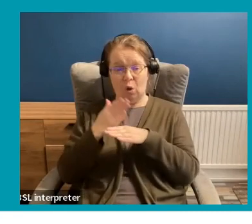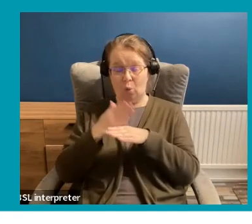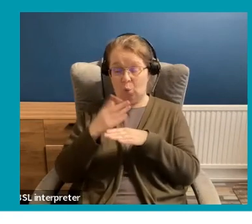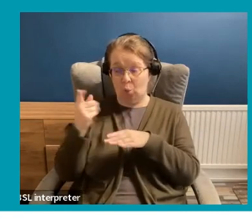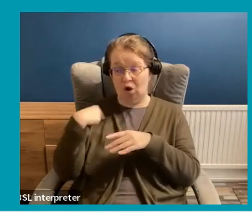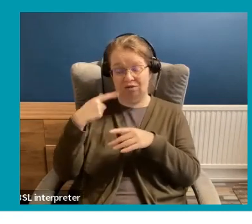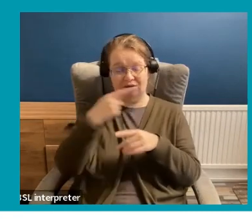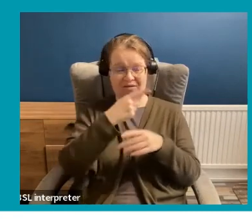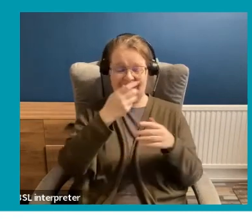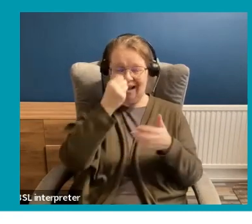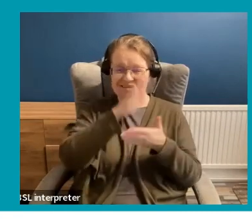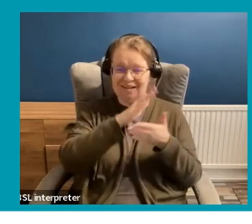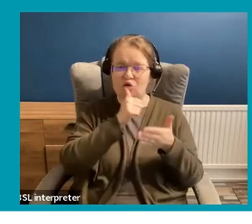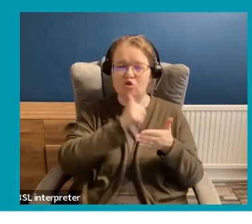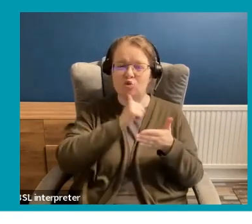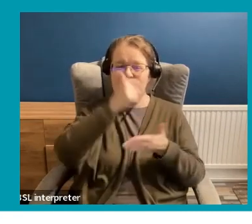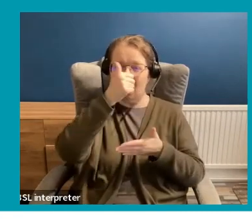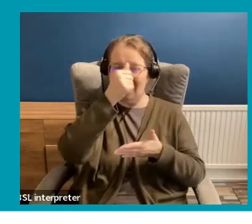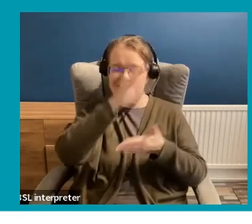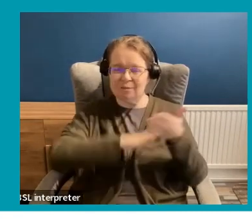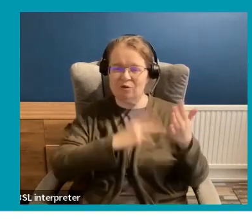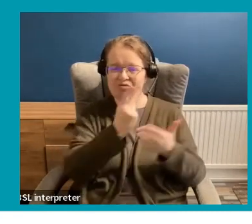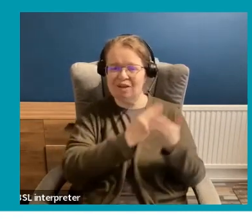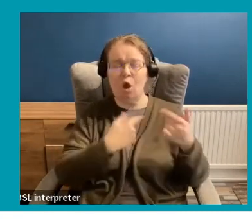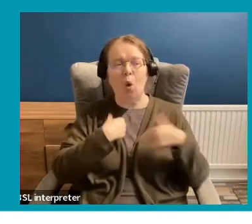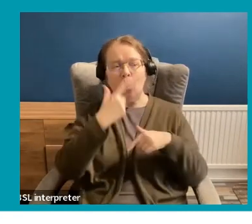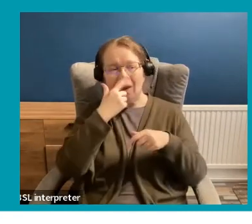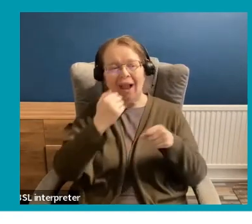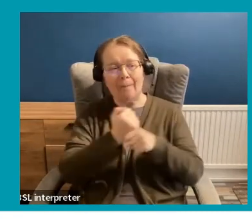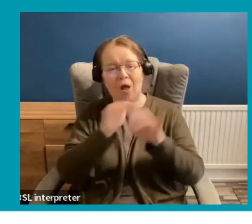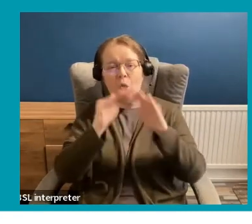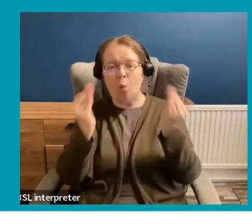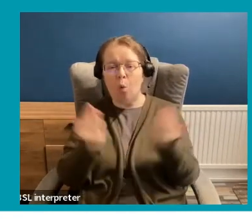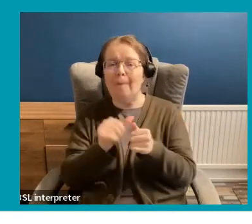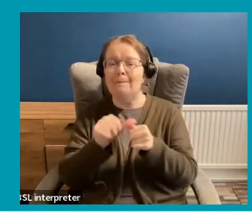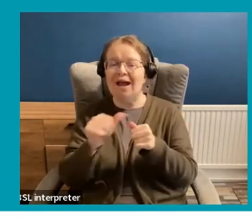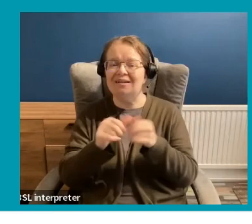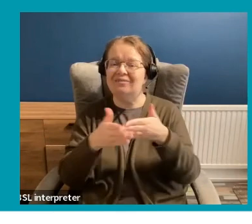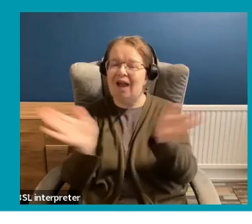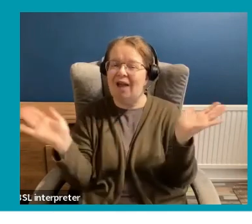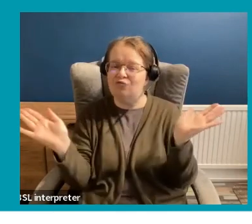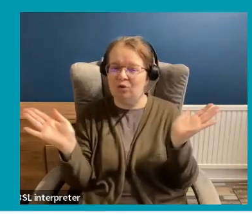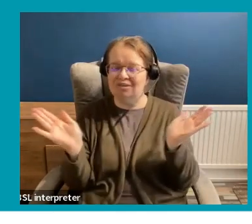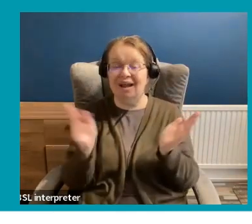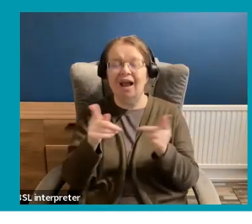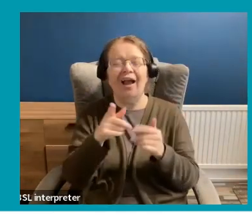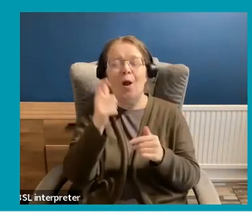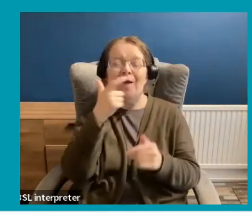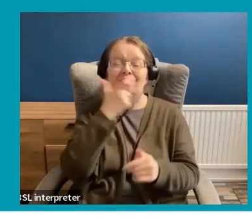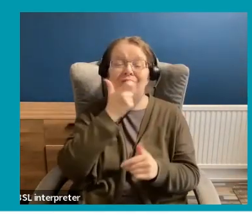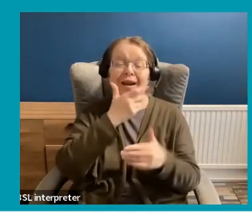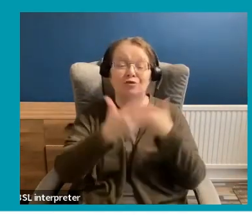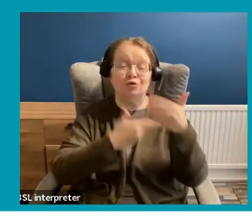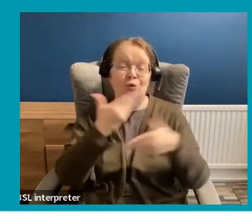we can make the world better for everybody. There was kind of a funny story a few years ago when I went over to Canada